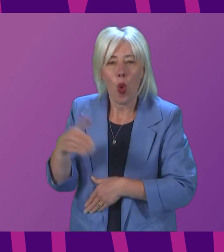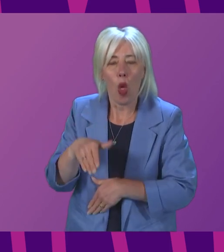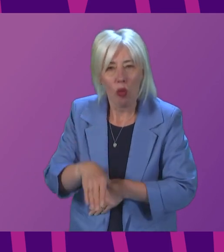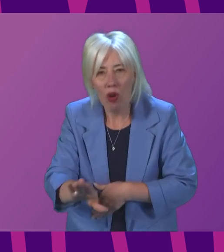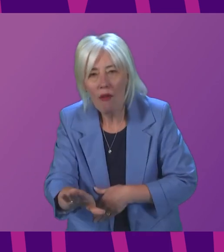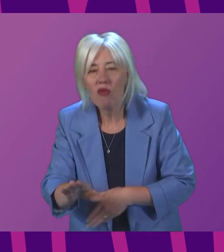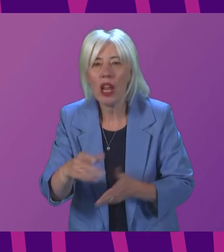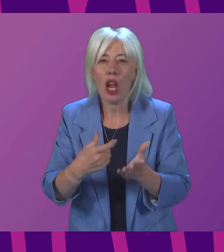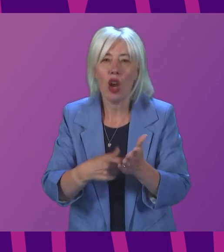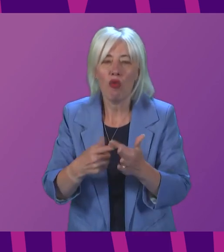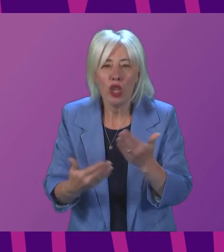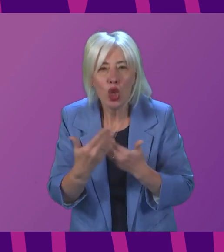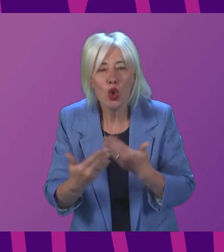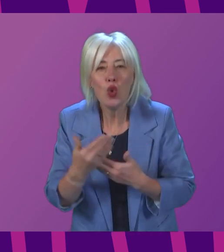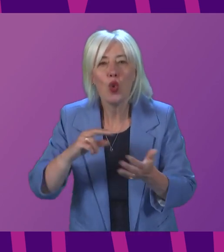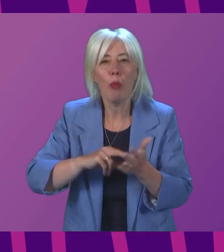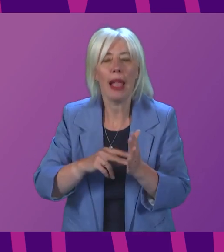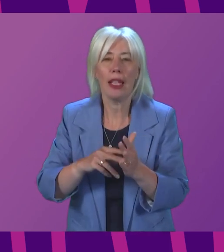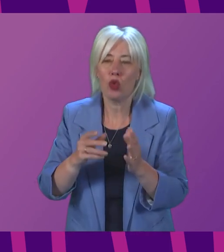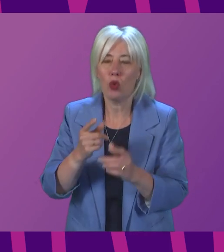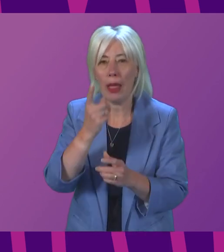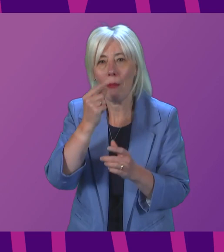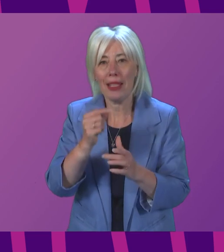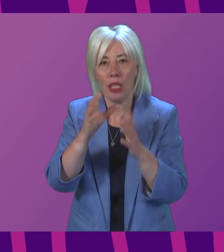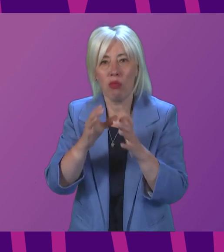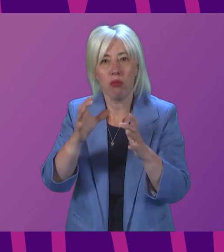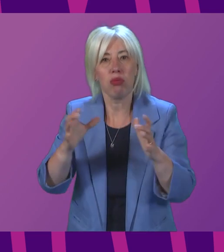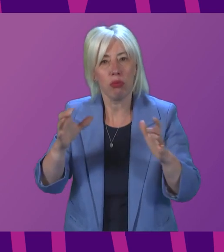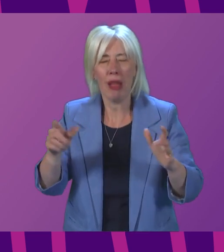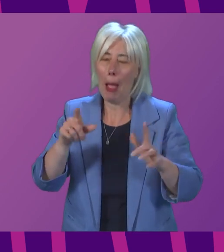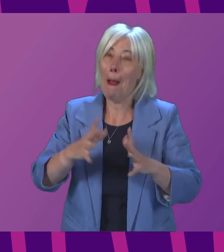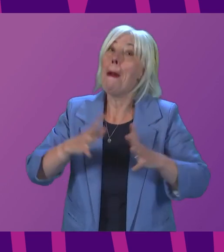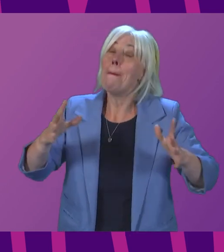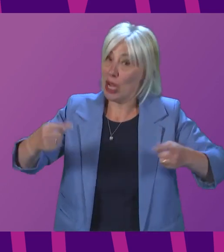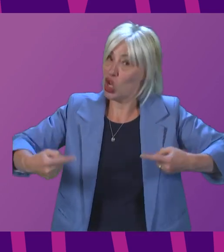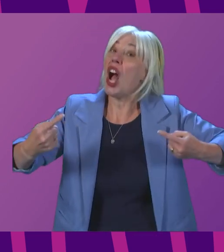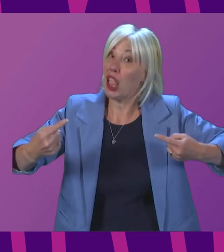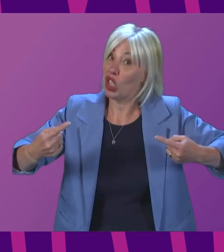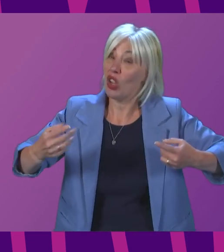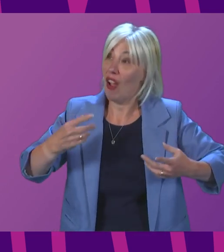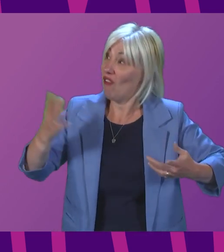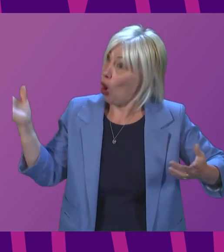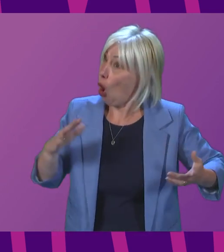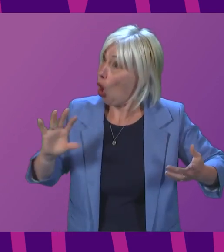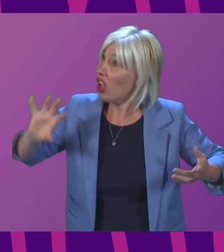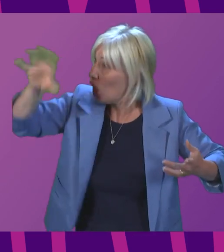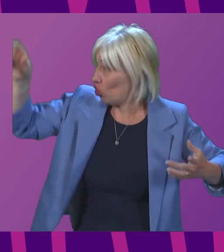plan to continue to build that capacity. This is a big challenge for all countries—it was big before the pandemic, and it is now